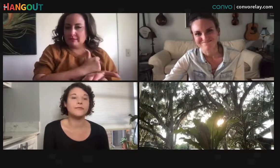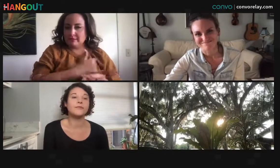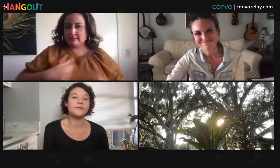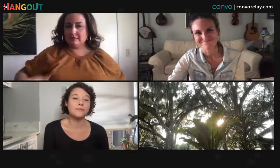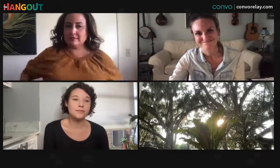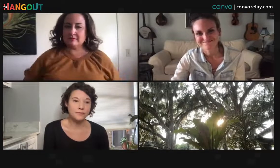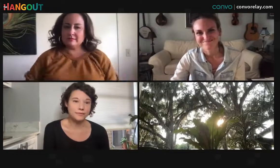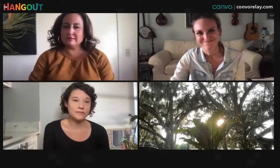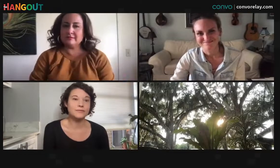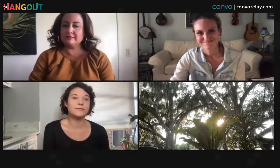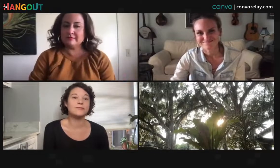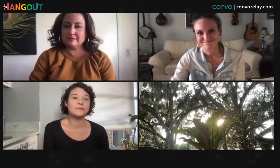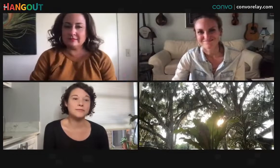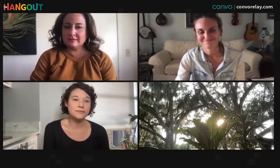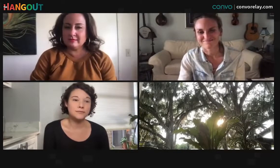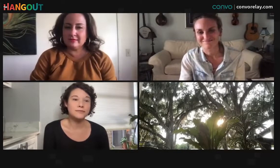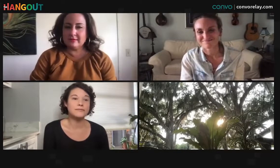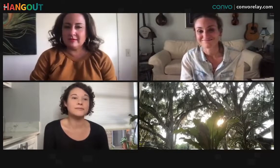does this work in tandem with other treatments